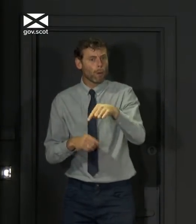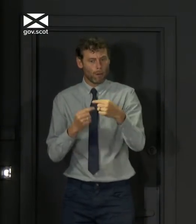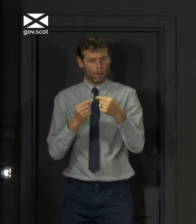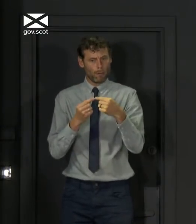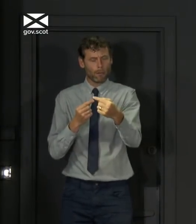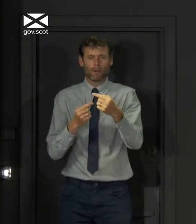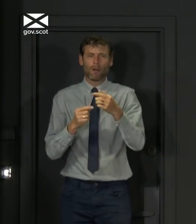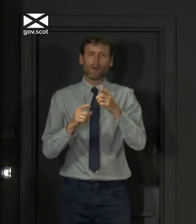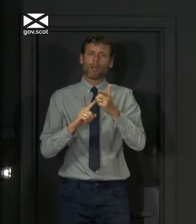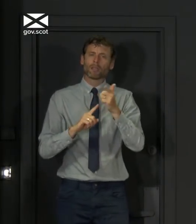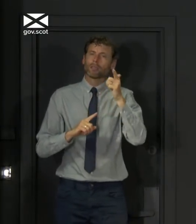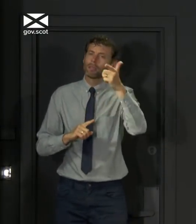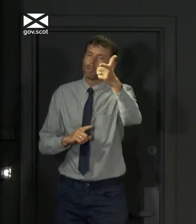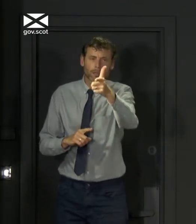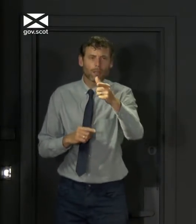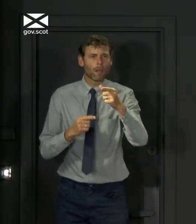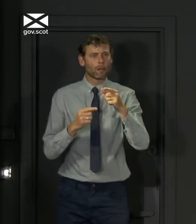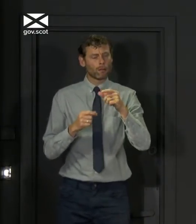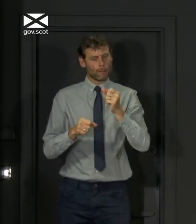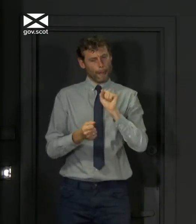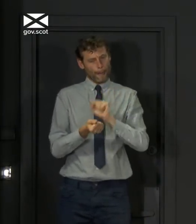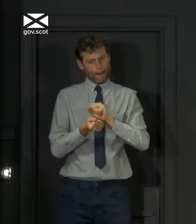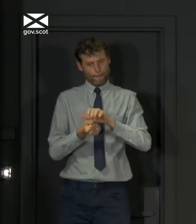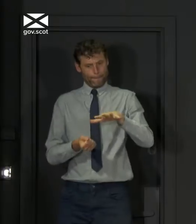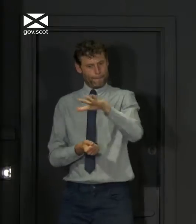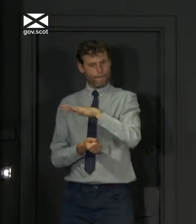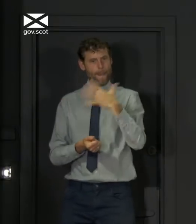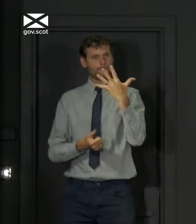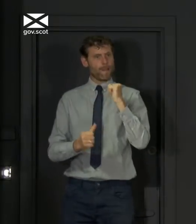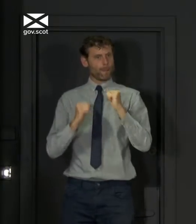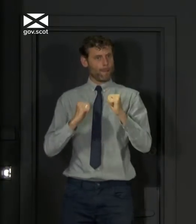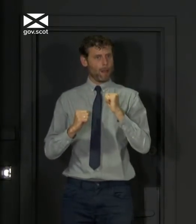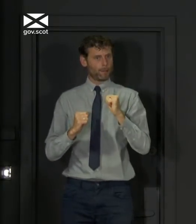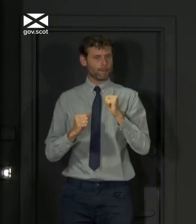travel further, unless it's absolutely necessary. I appreciate that for people living in rural